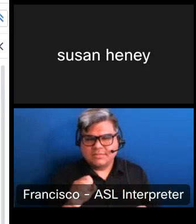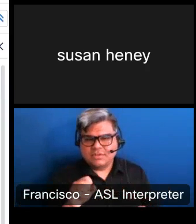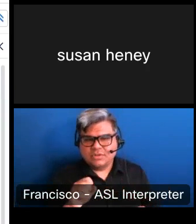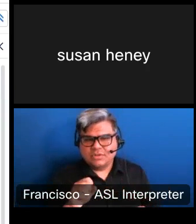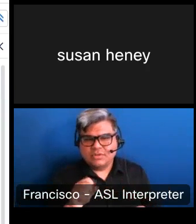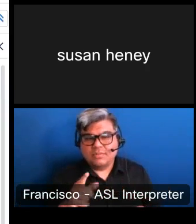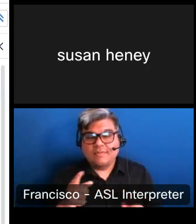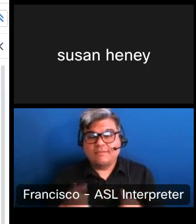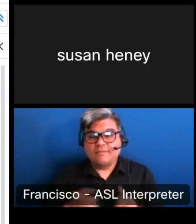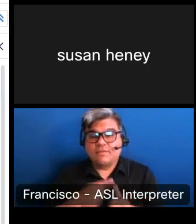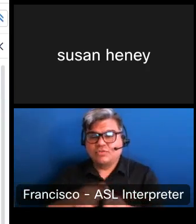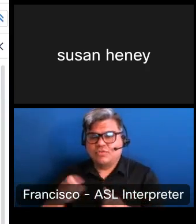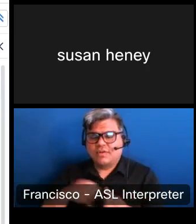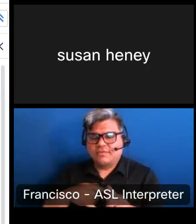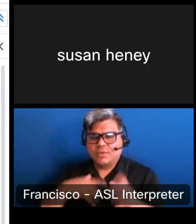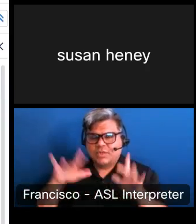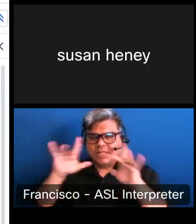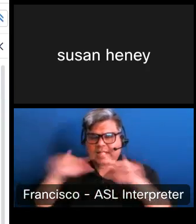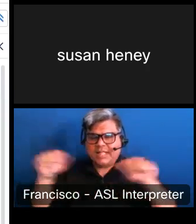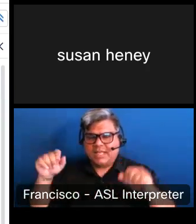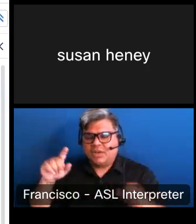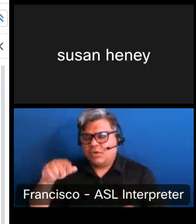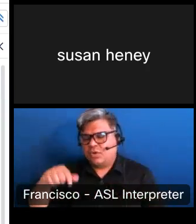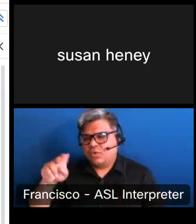homepage by clicking on the Census logo right here in the upper left.